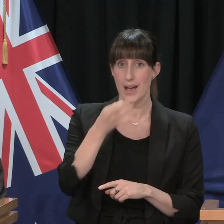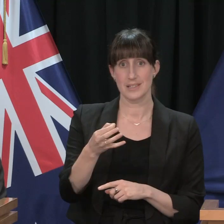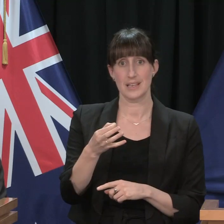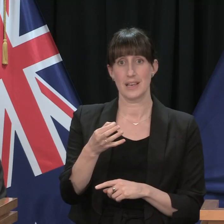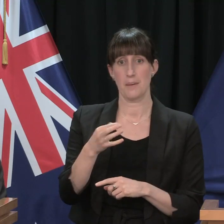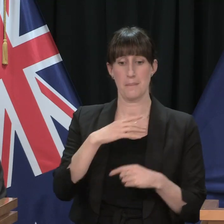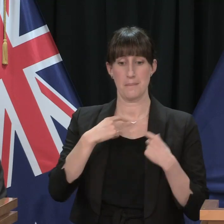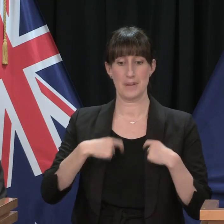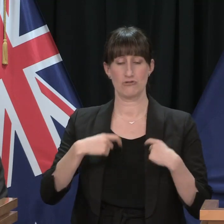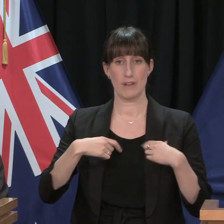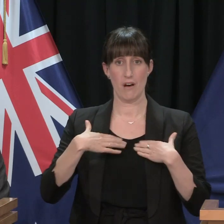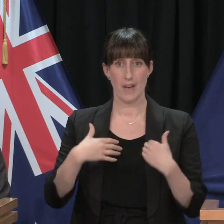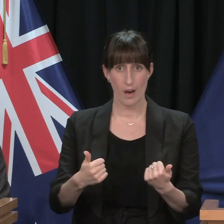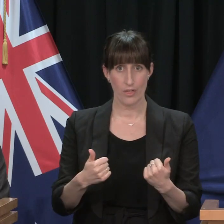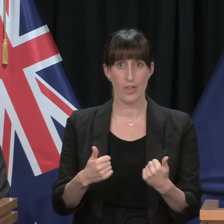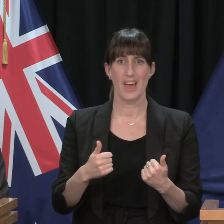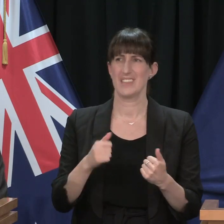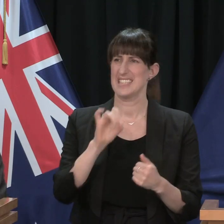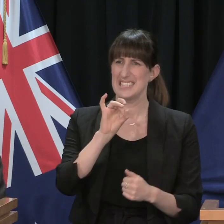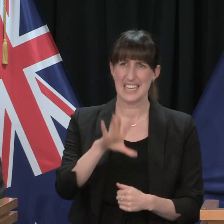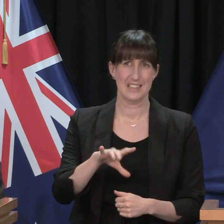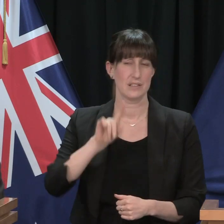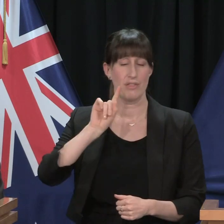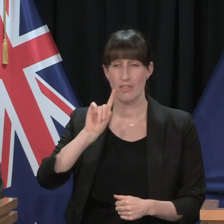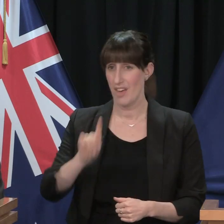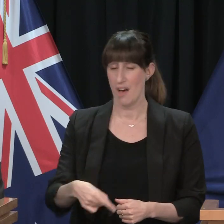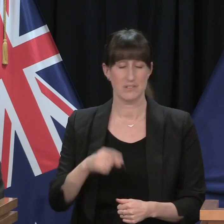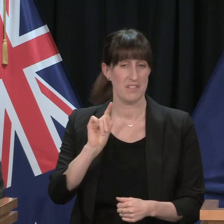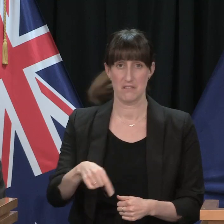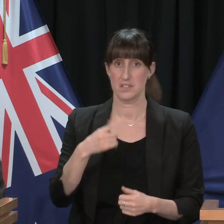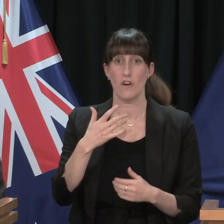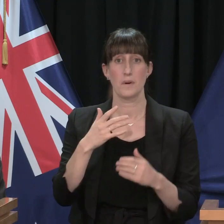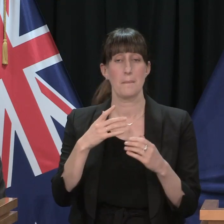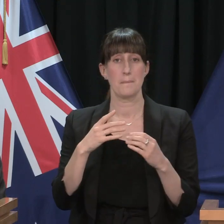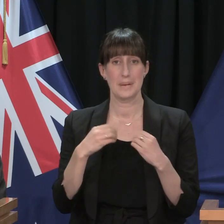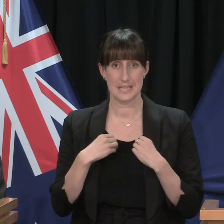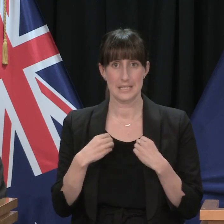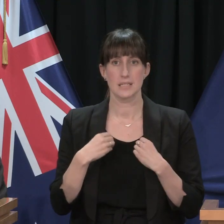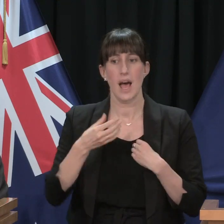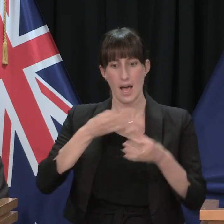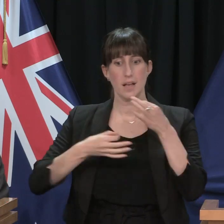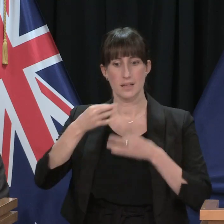I'm also asking the Ministry of Health to send out reminders to all of those -